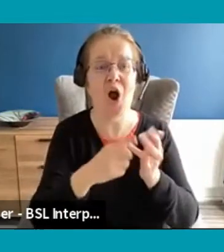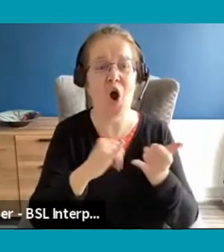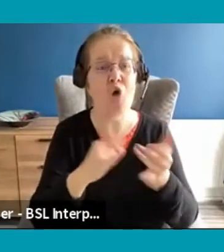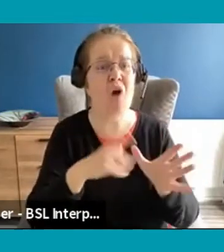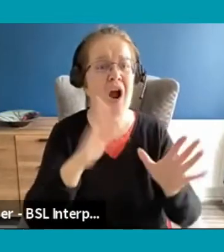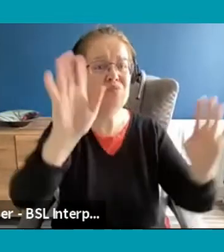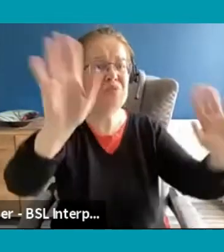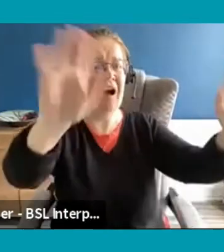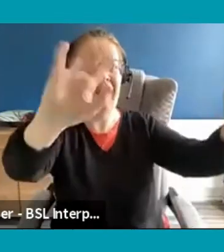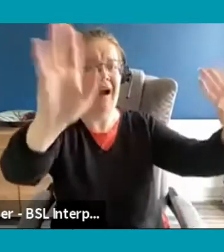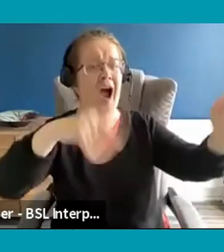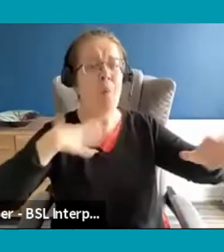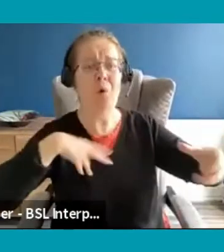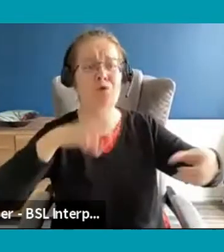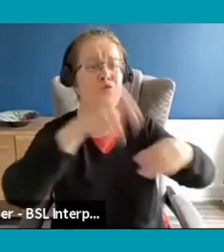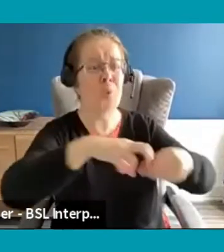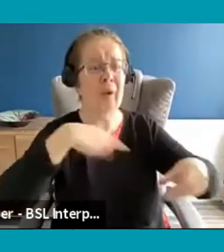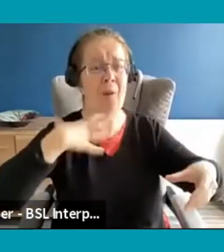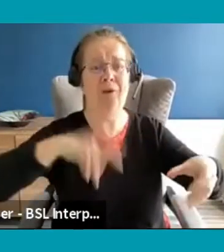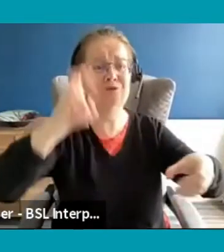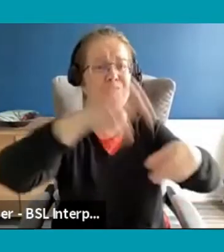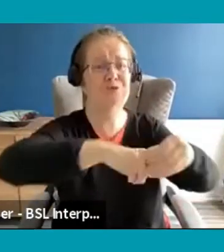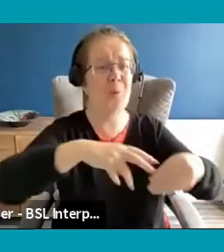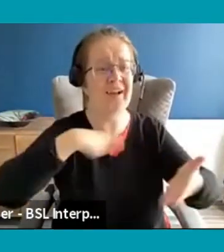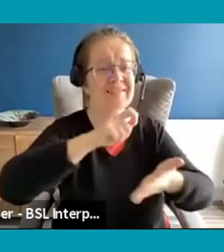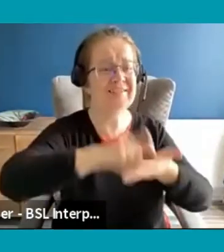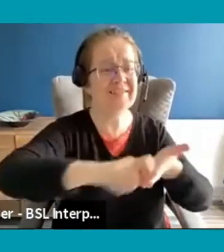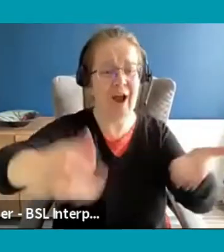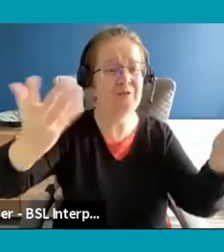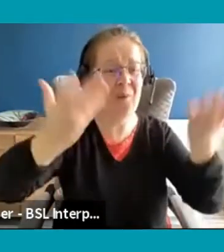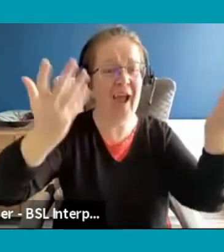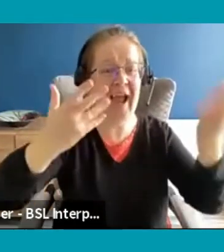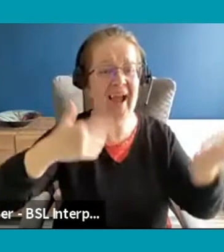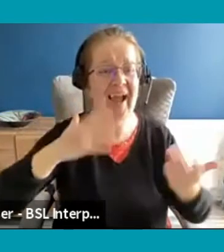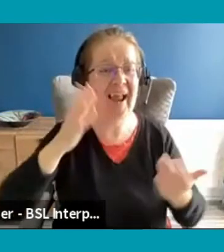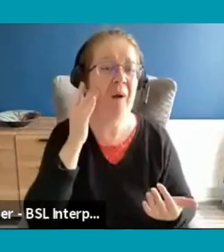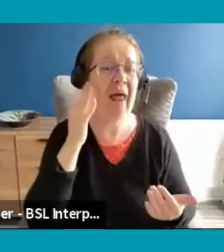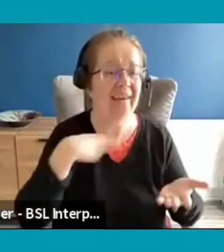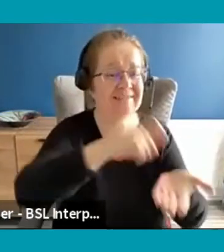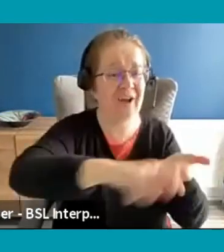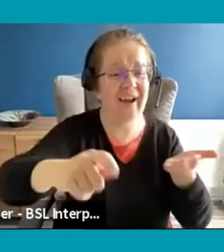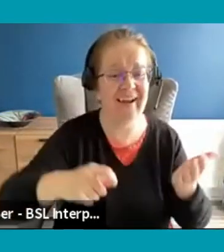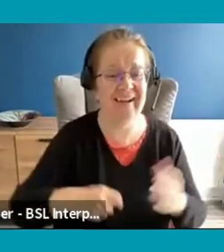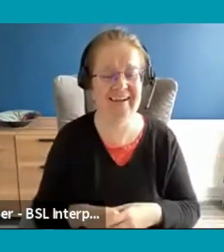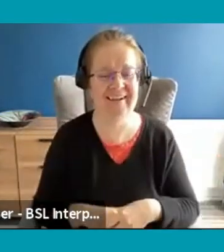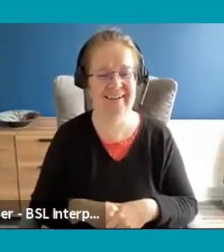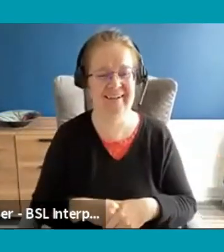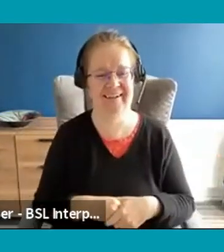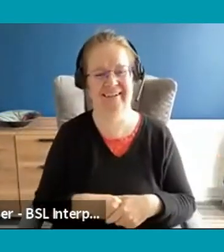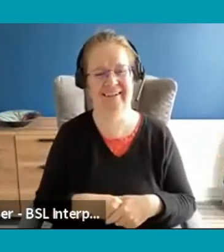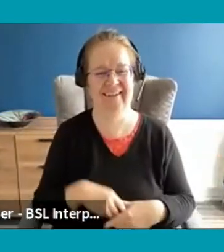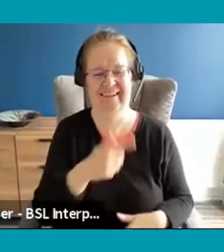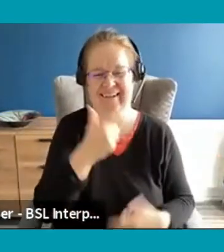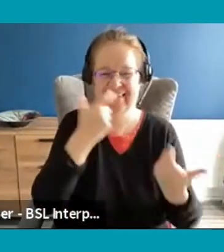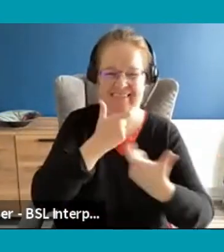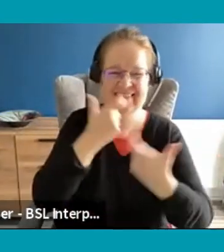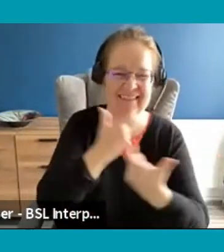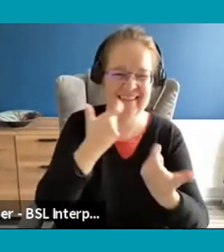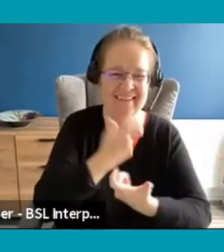When can I sign up? Sorry Jane. Like we said, all these things so you know they they do.